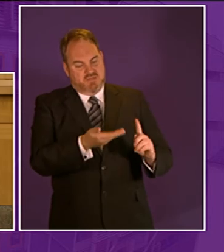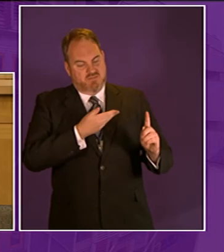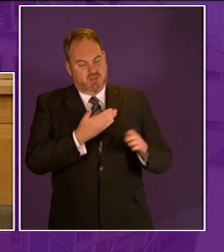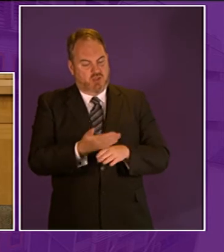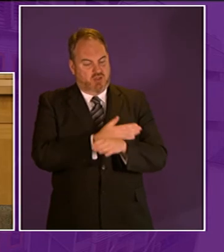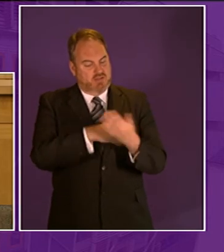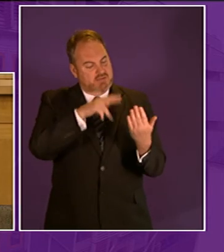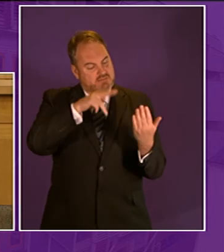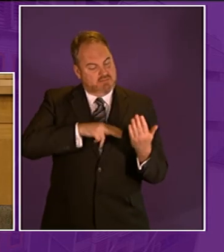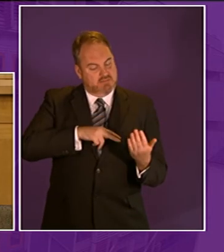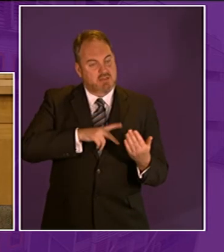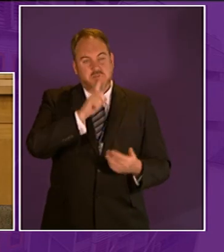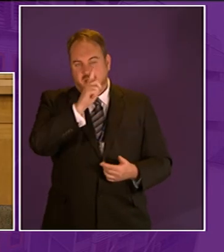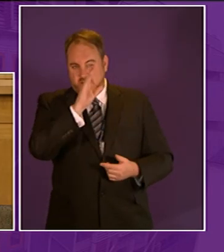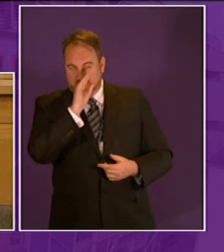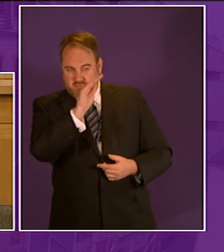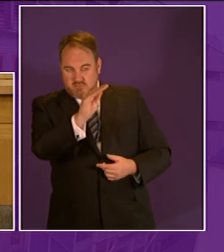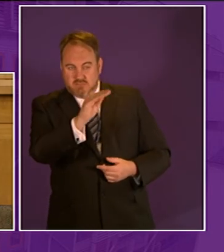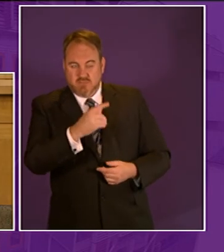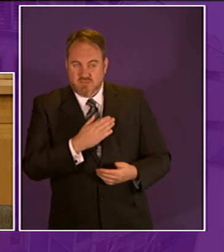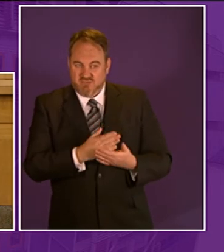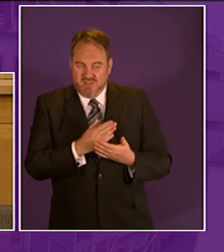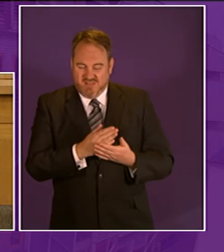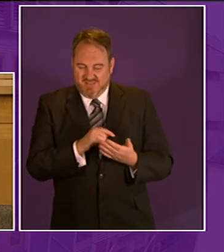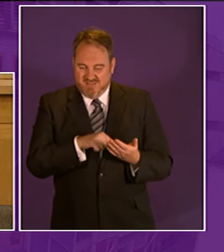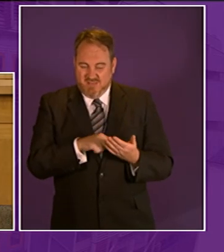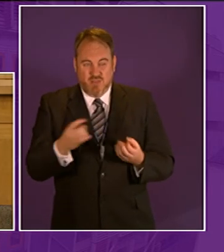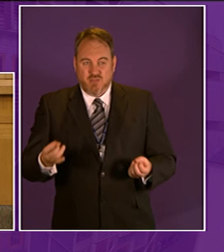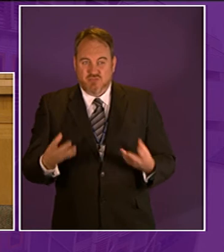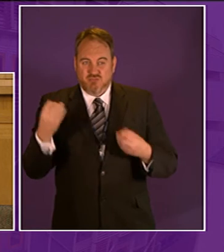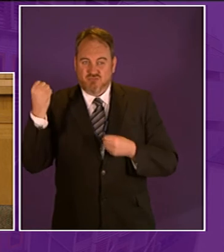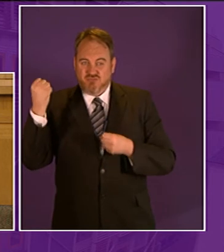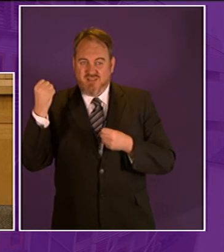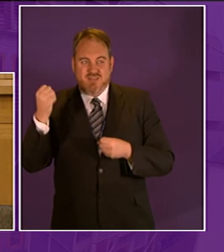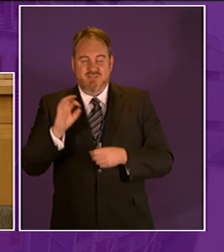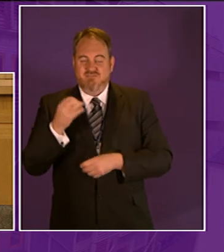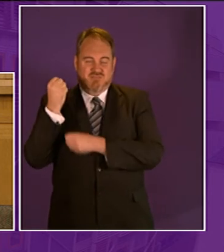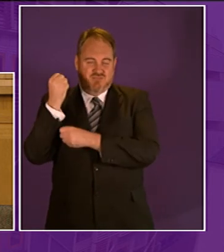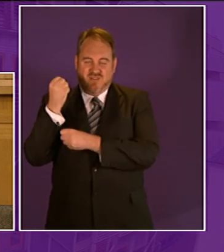Mr Swinney has to accept that there is nothing positive about a strike that affects students and lecturers across Scotland.